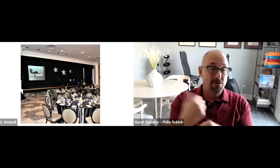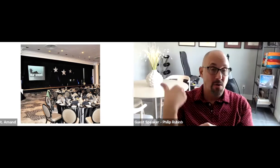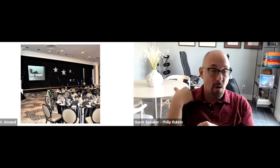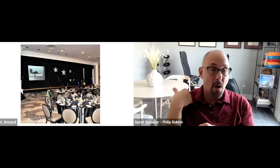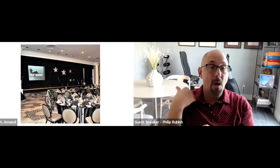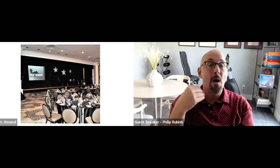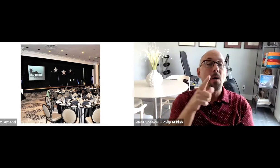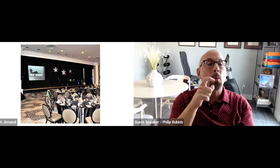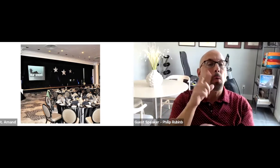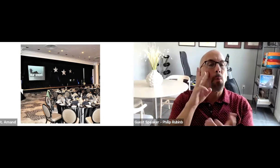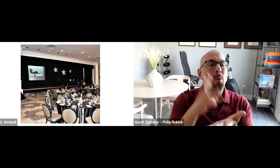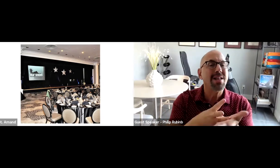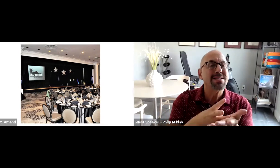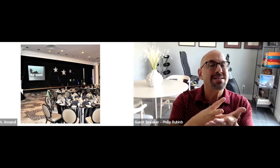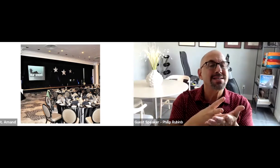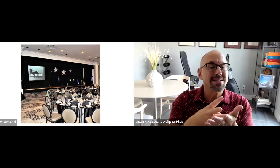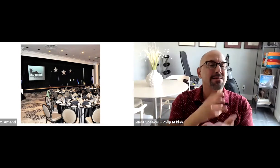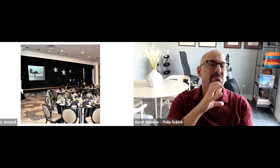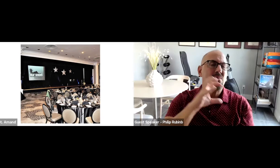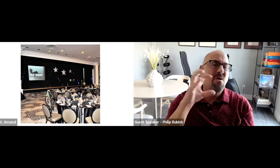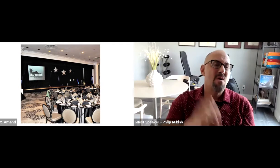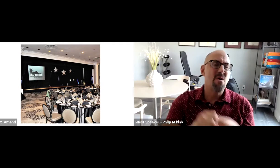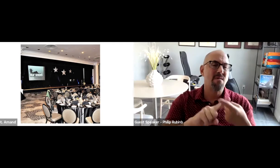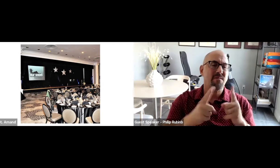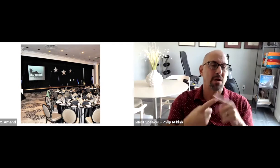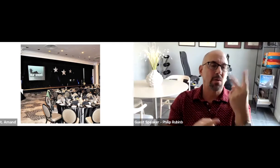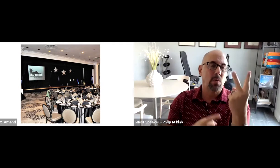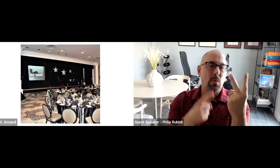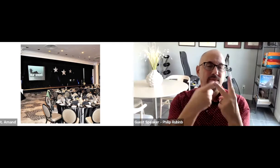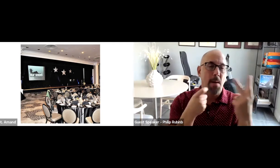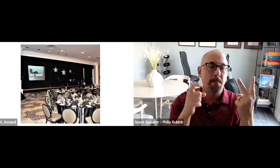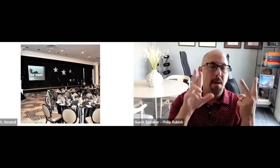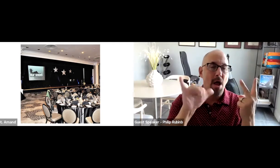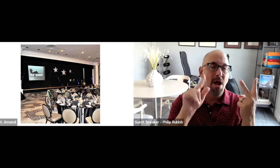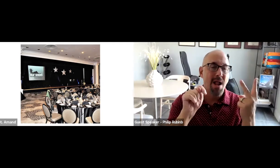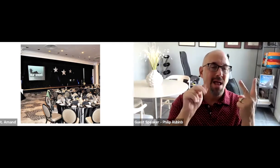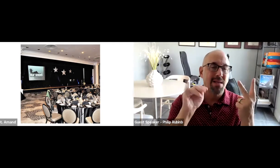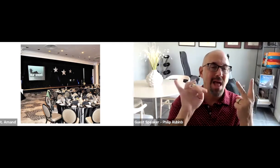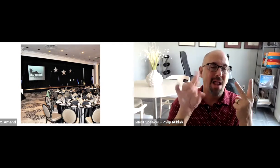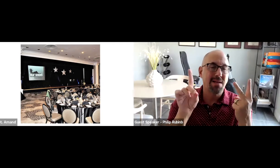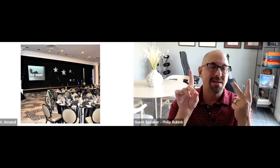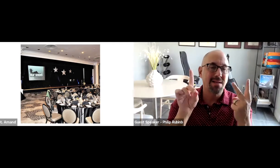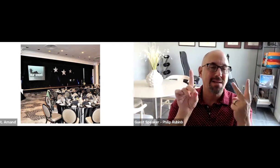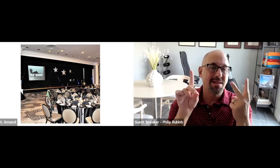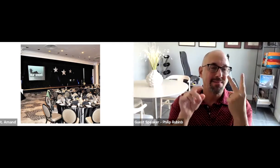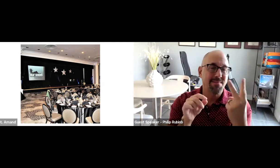My husband and I got married eight years ago, and two folks were our witnesses.